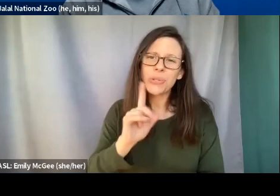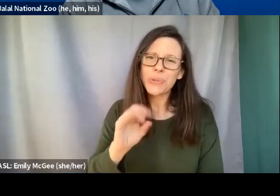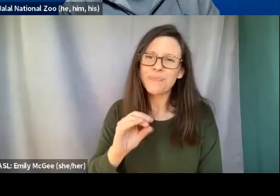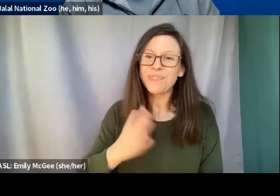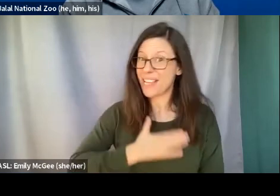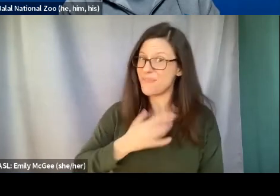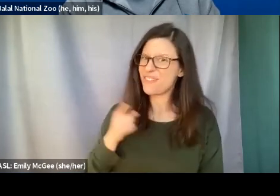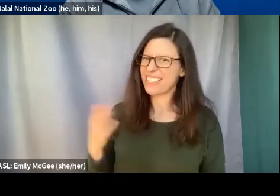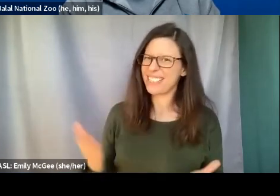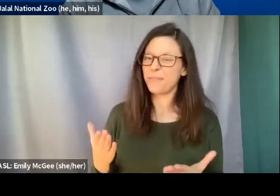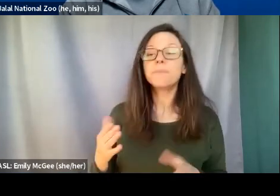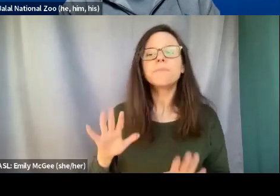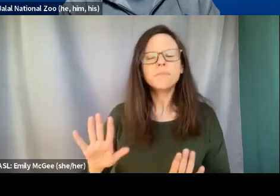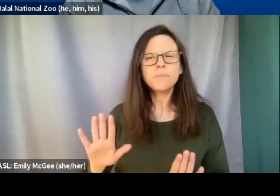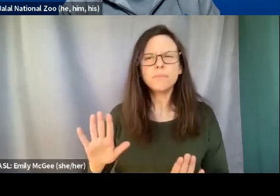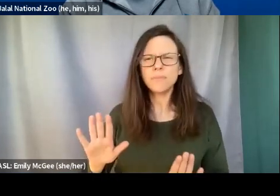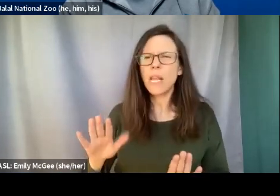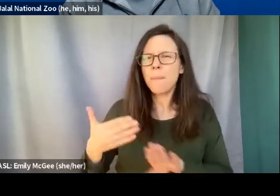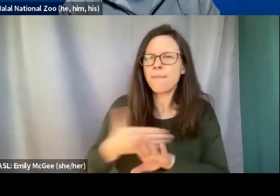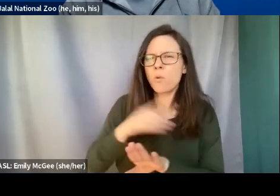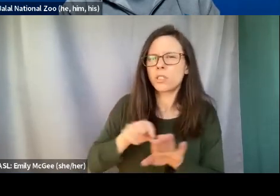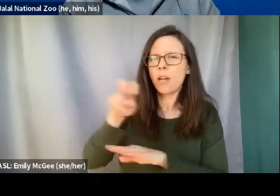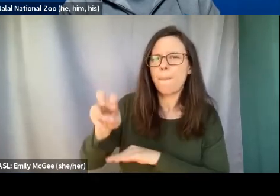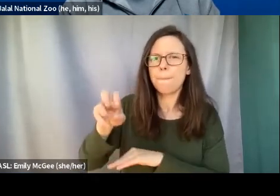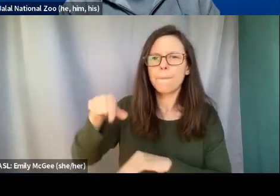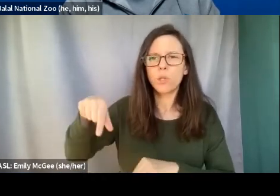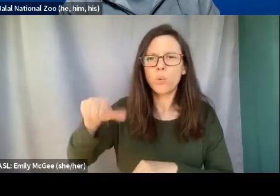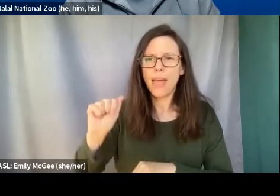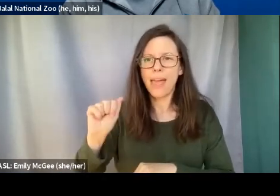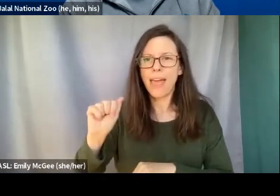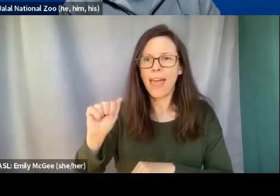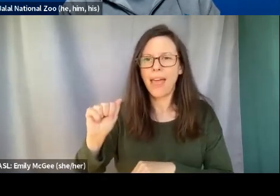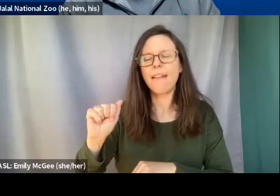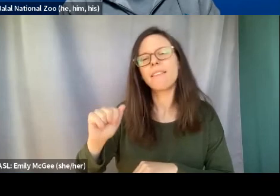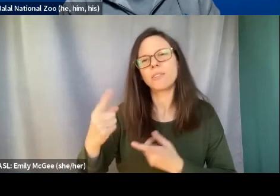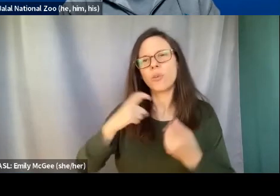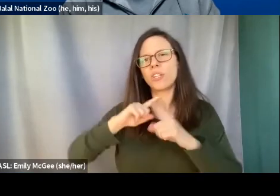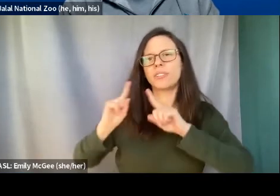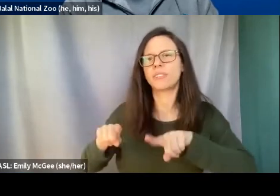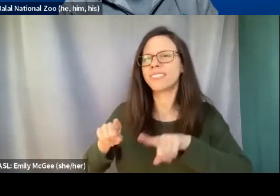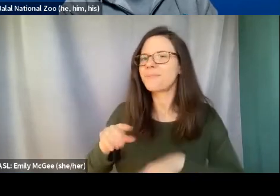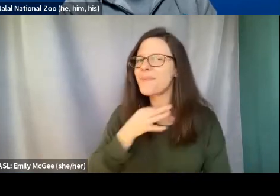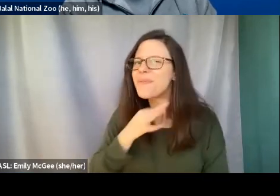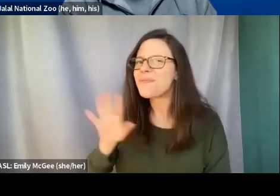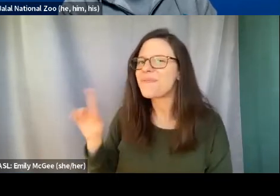to our Q&A, I do want to ask what is the most unusual problem that you have solved in your job?